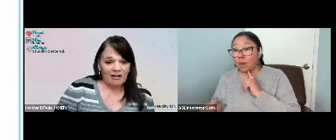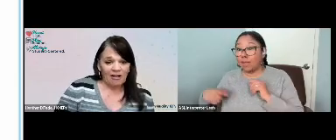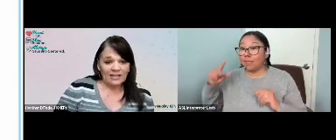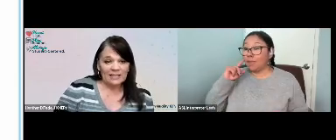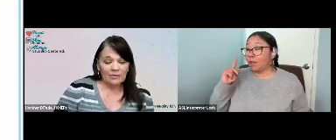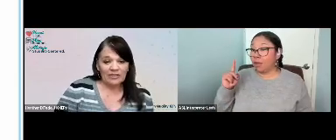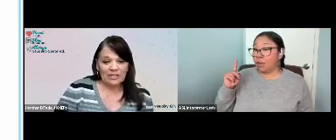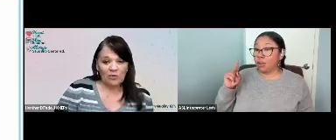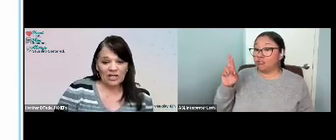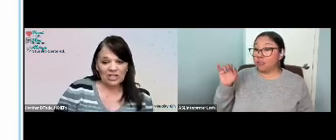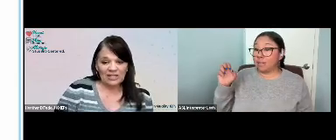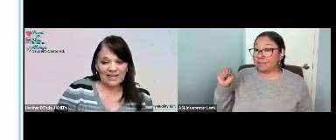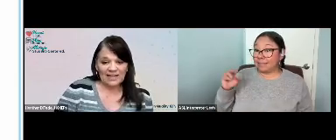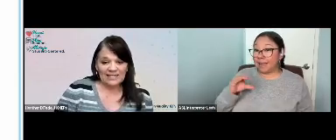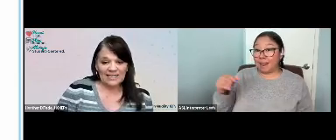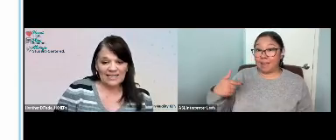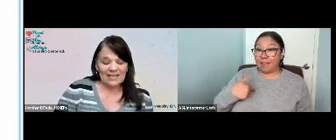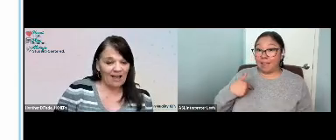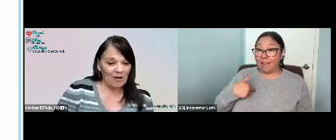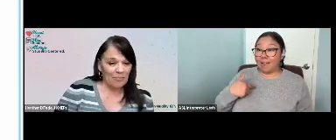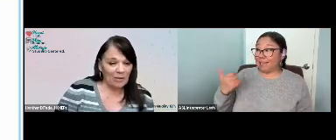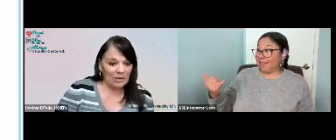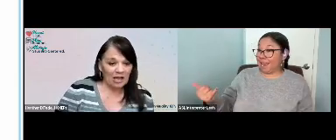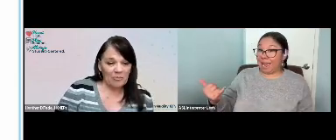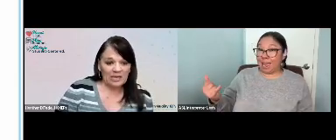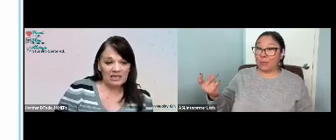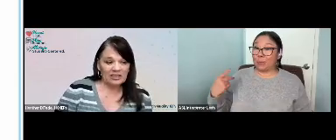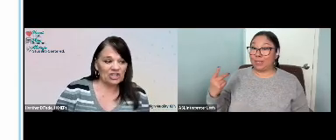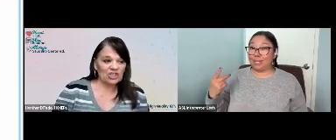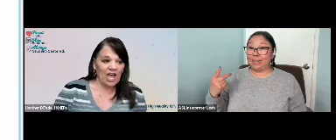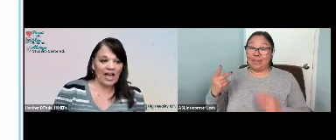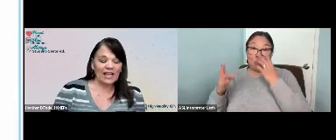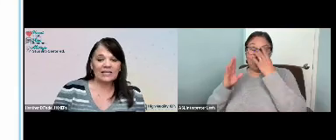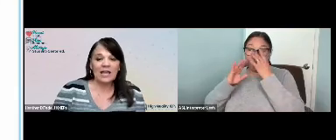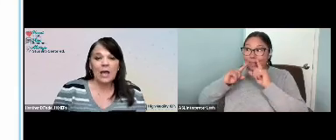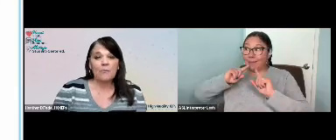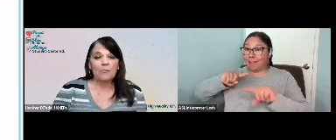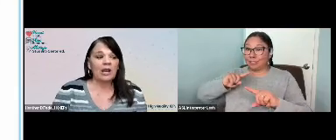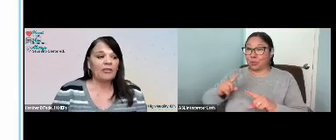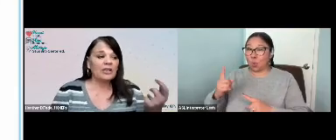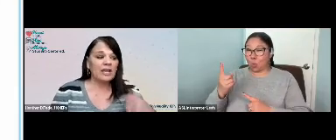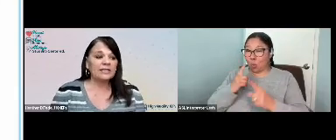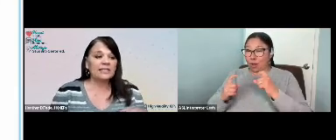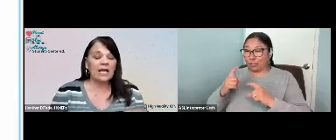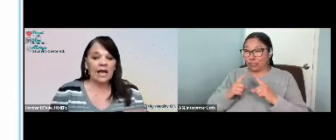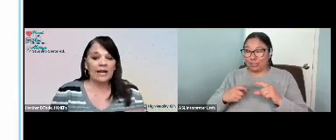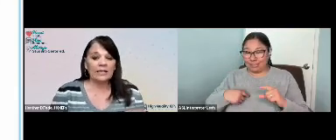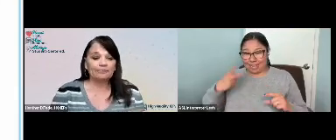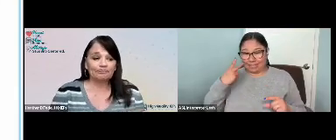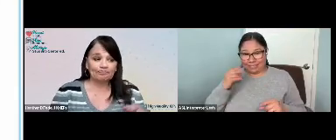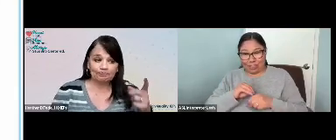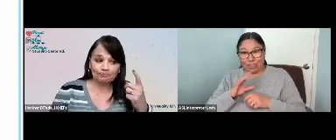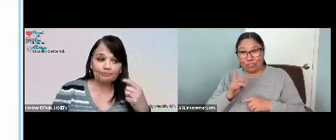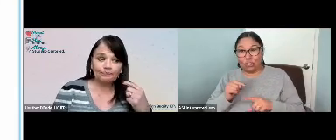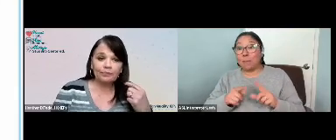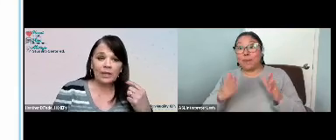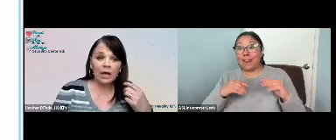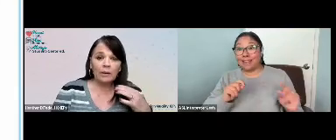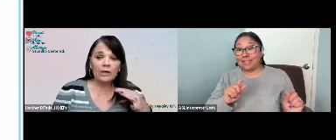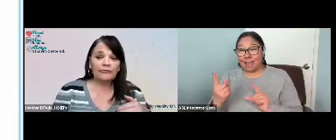be taking on some of these questions that I see uh popping up in the chat. But on the next slide,